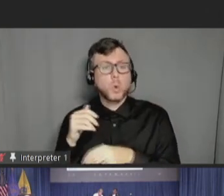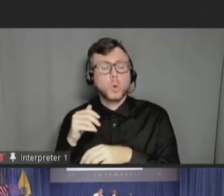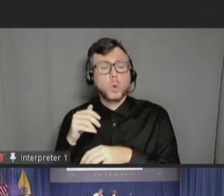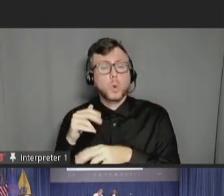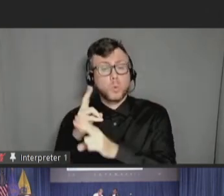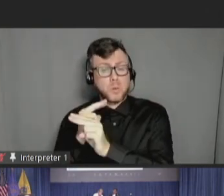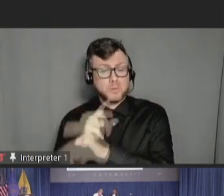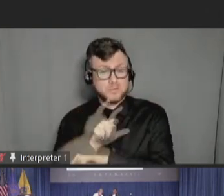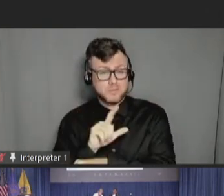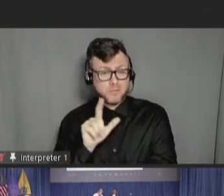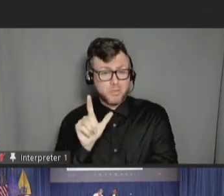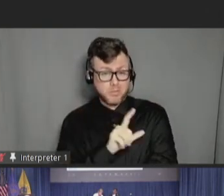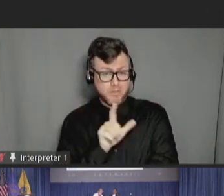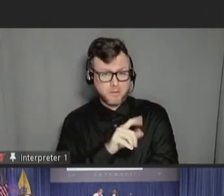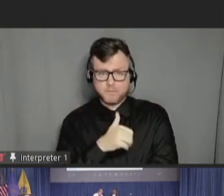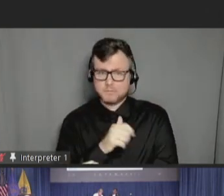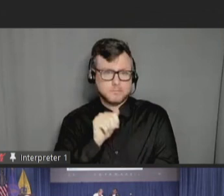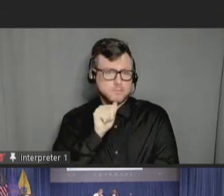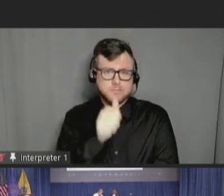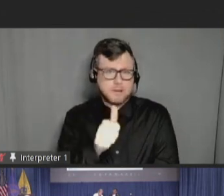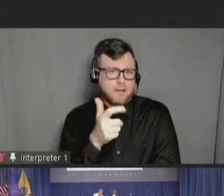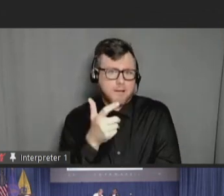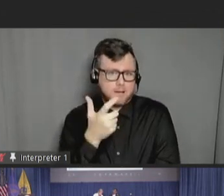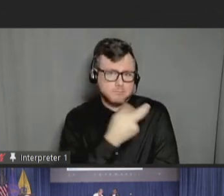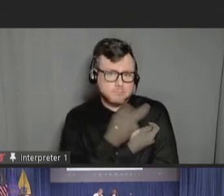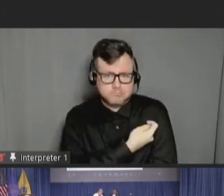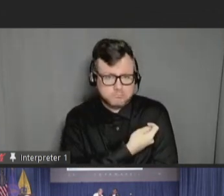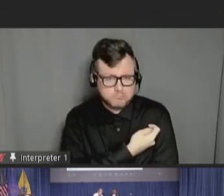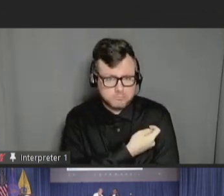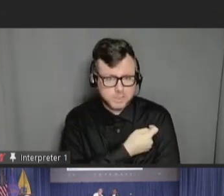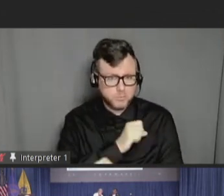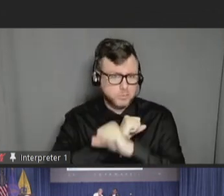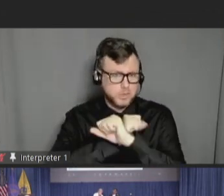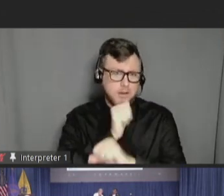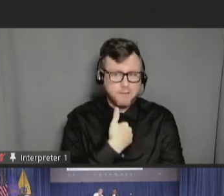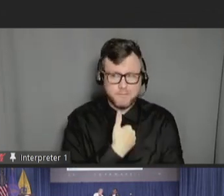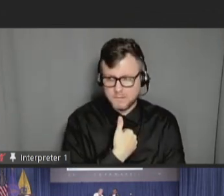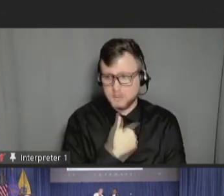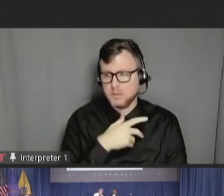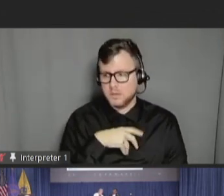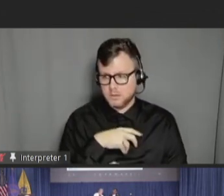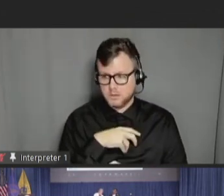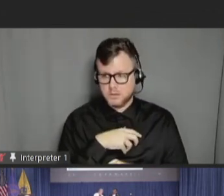left that were not immunized. And this is one of the correlates of protection